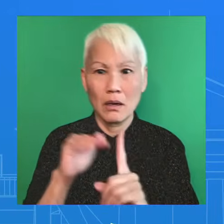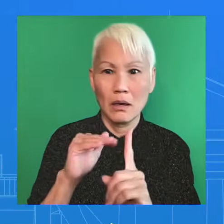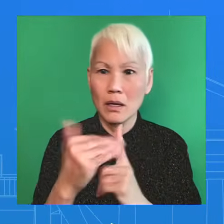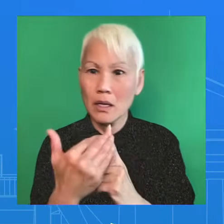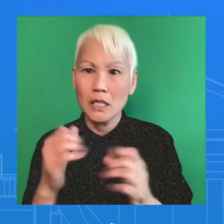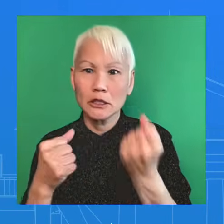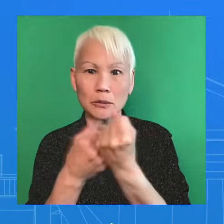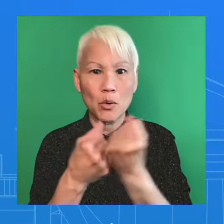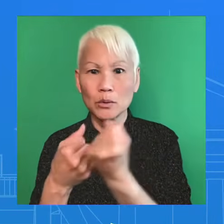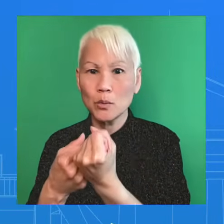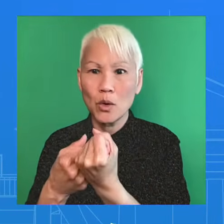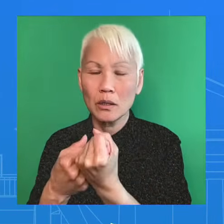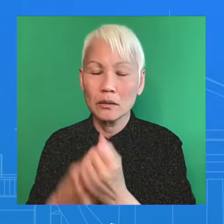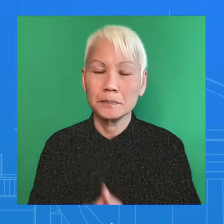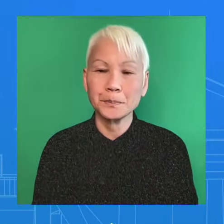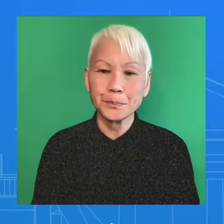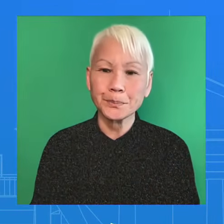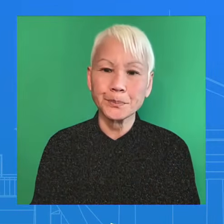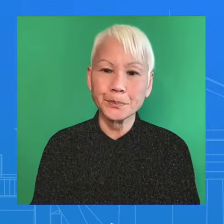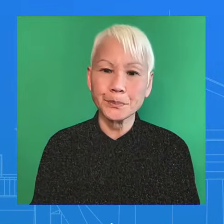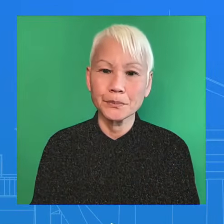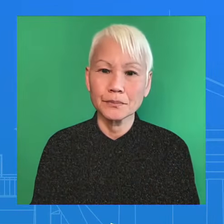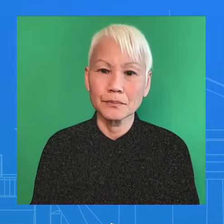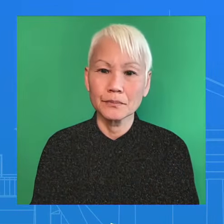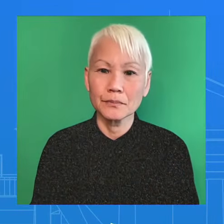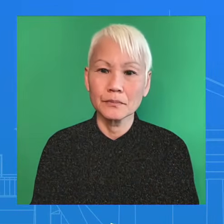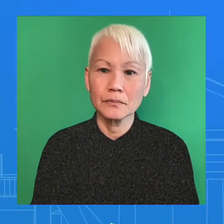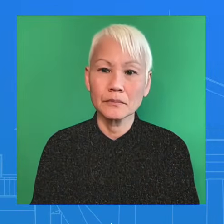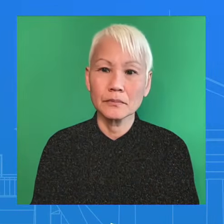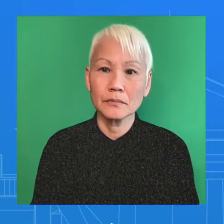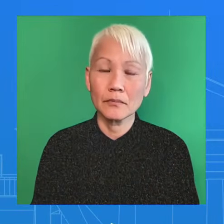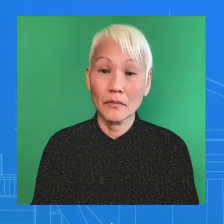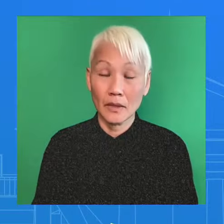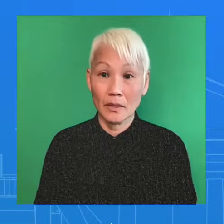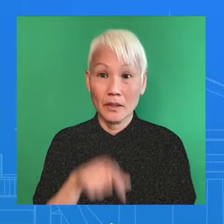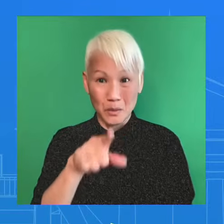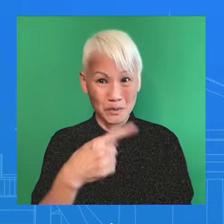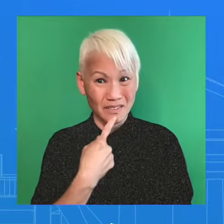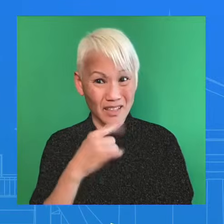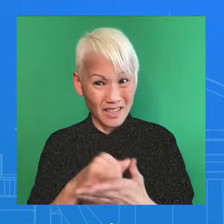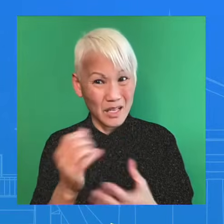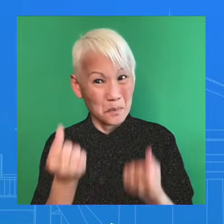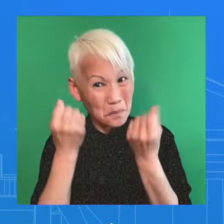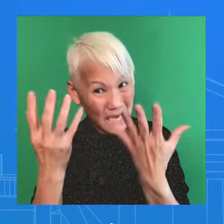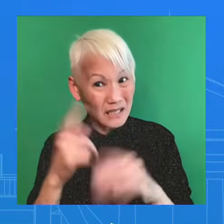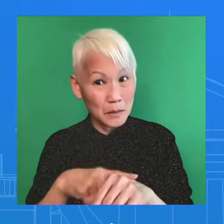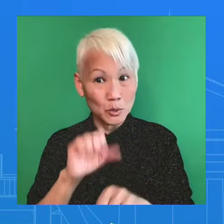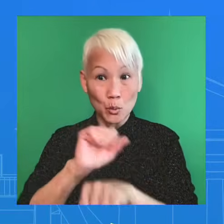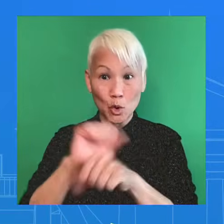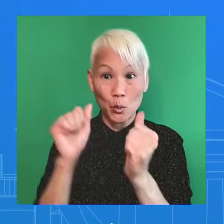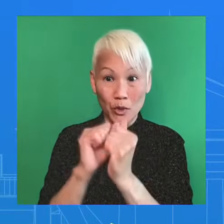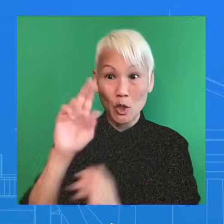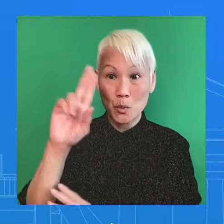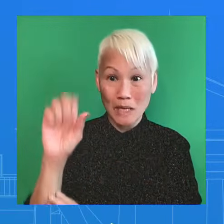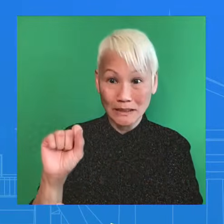and British forces to request support to come to the U.S. to get asylum. Has there been a policy change?